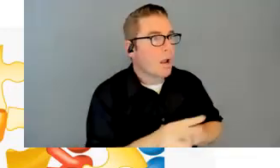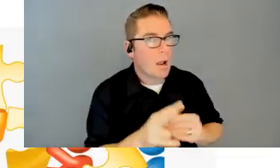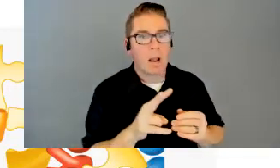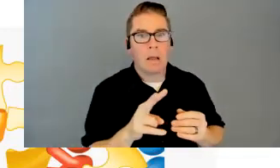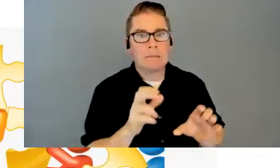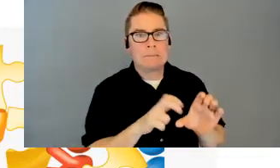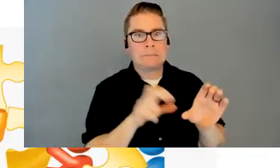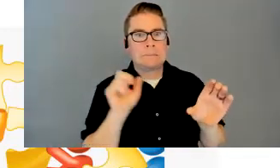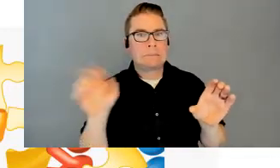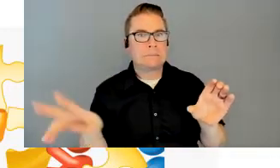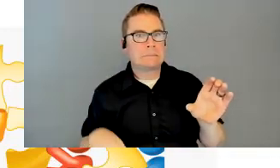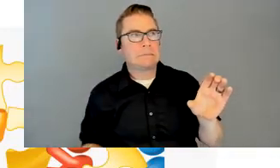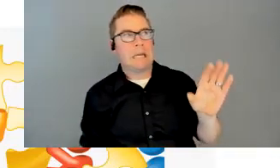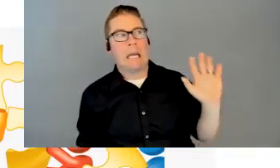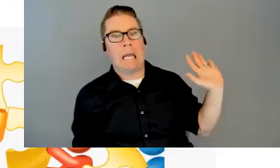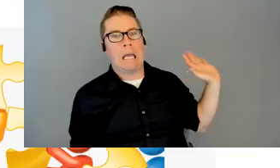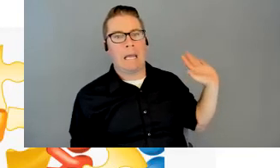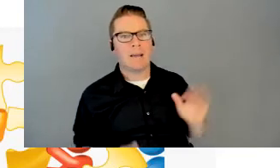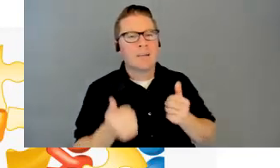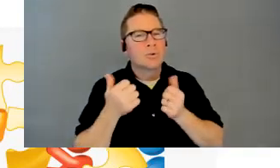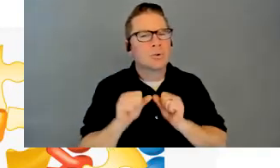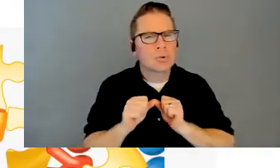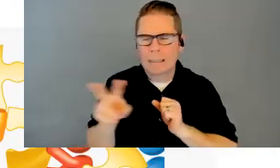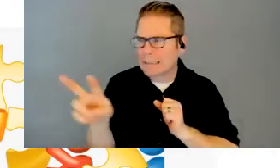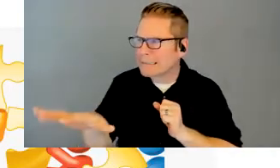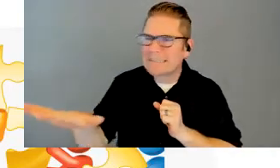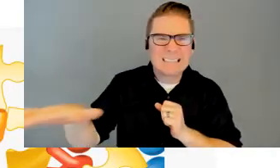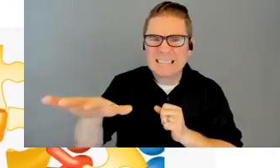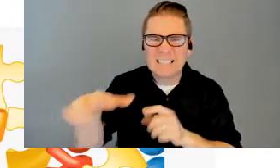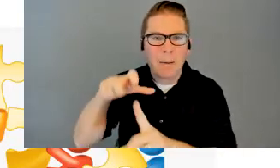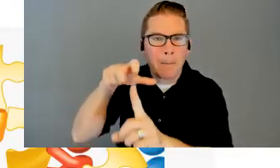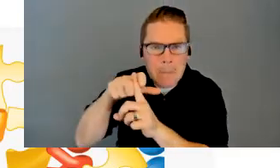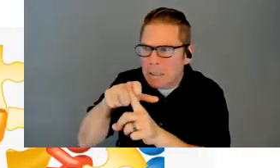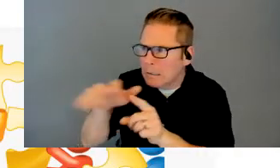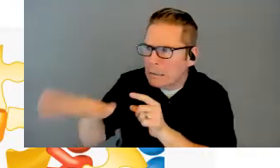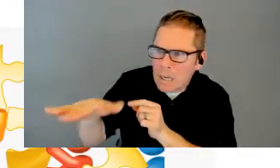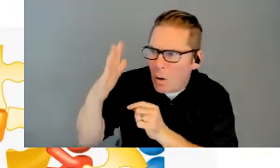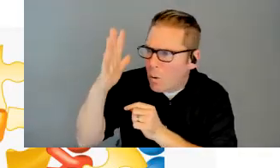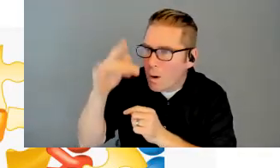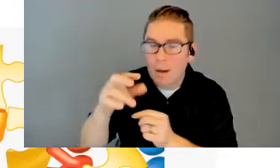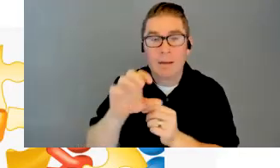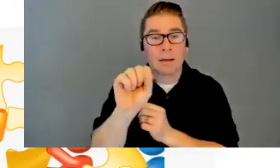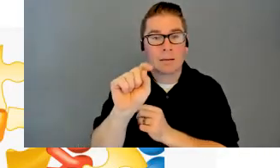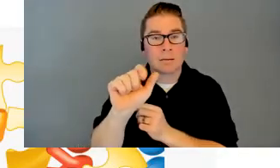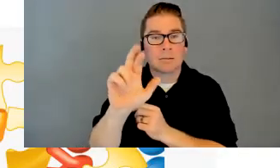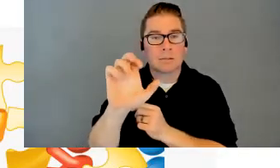try to track them down and figure out why and starfish was great. They did that that first week so that we can raise a flag